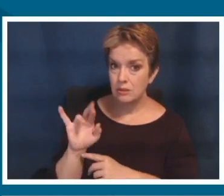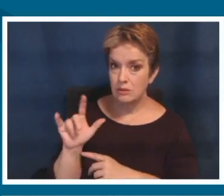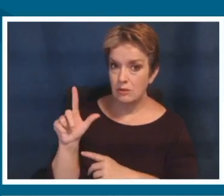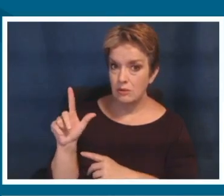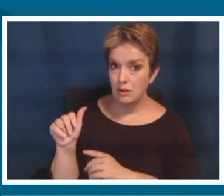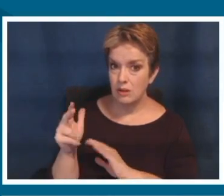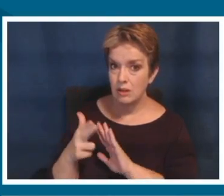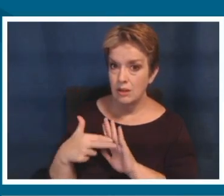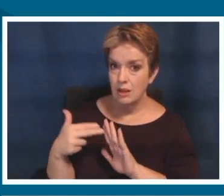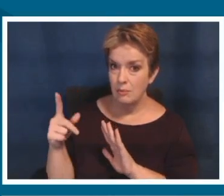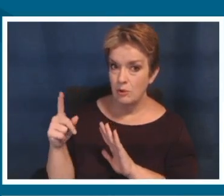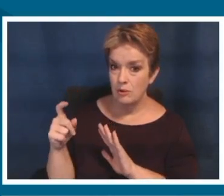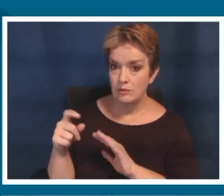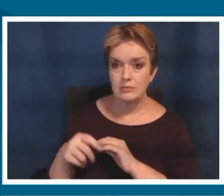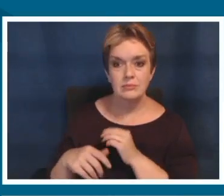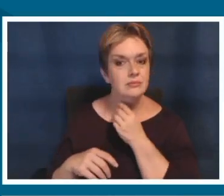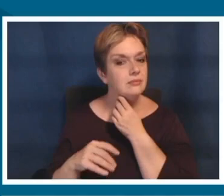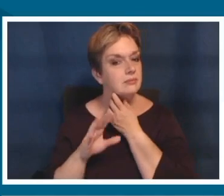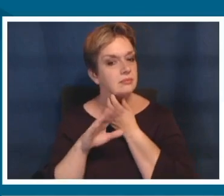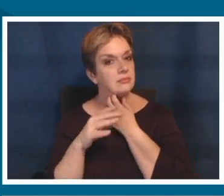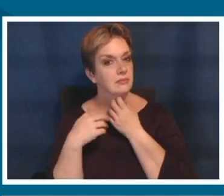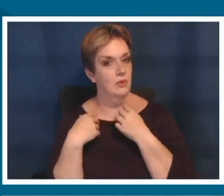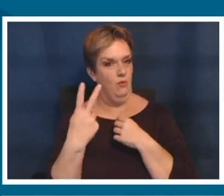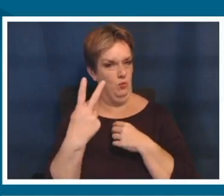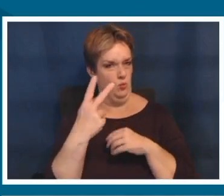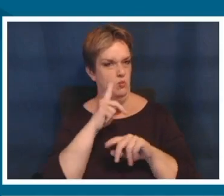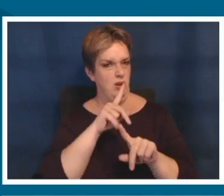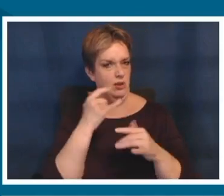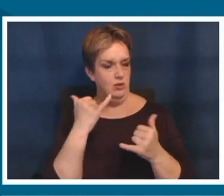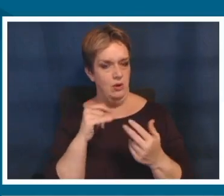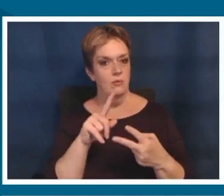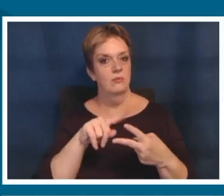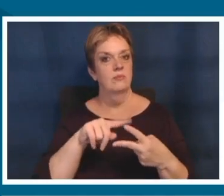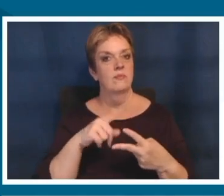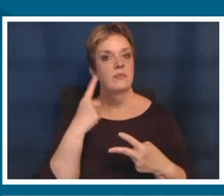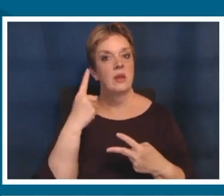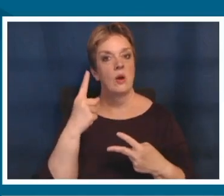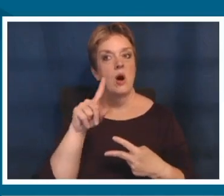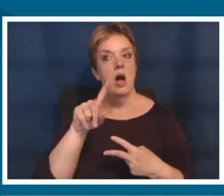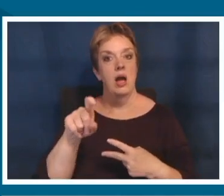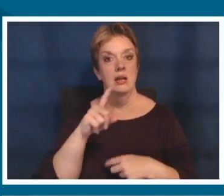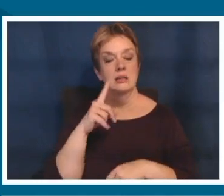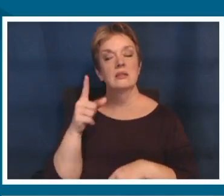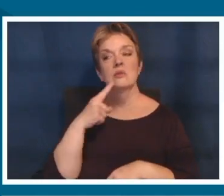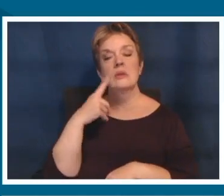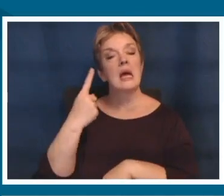two at least that we can answer now one is people said it's a day a whole day in